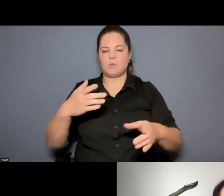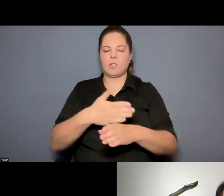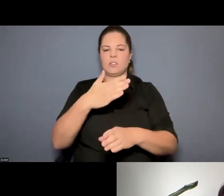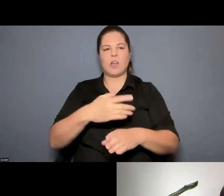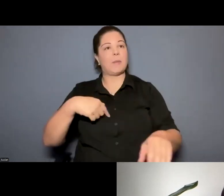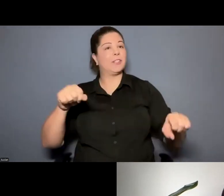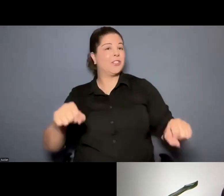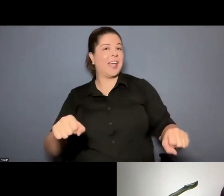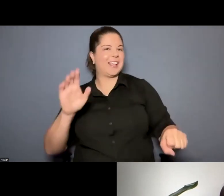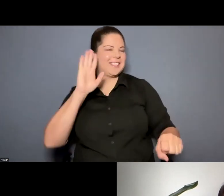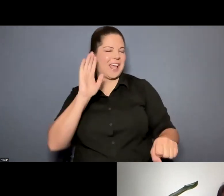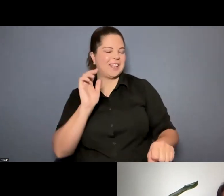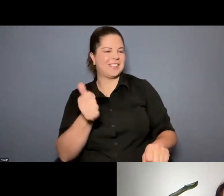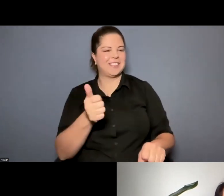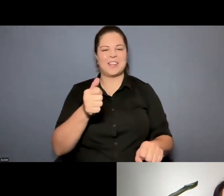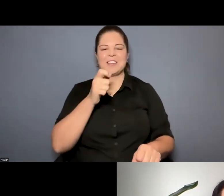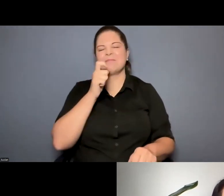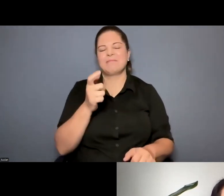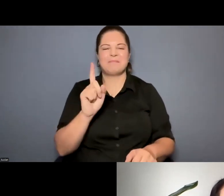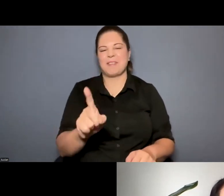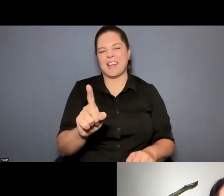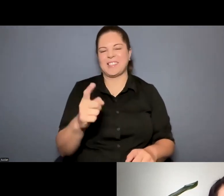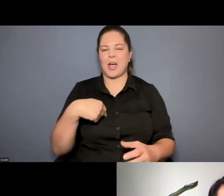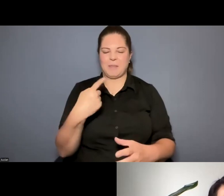I'm actually just an independent filmmaker and not an official spokesperson for Screen